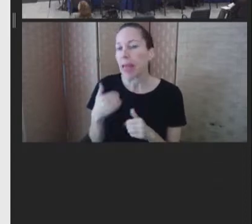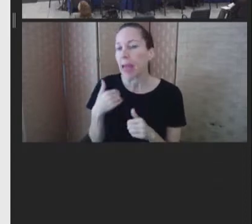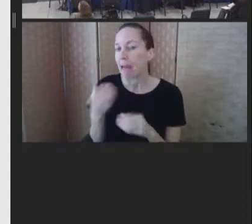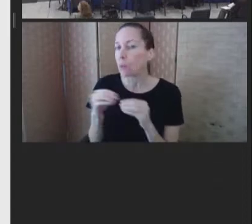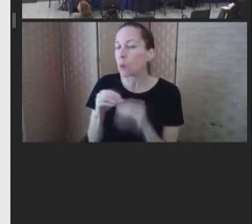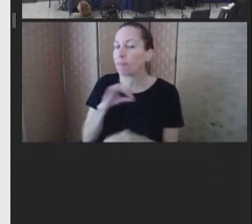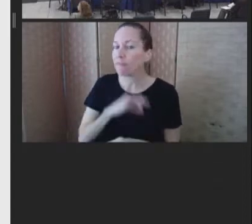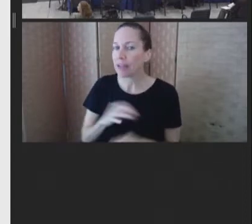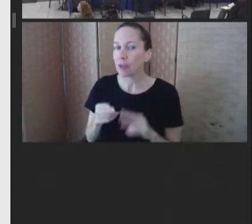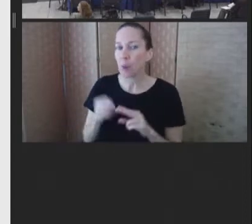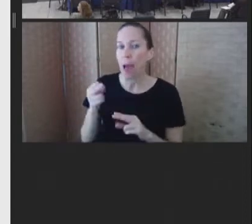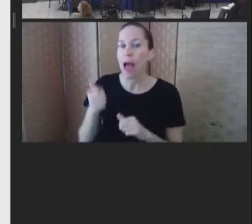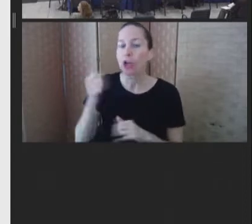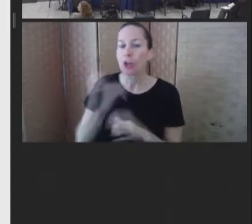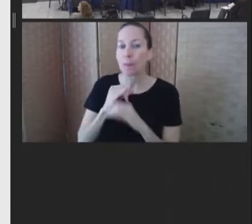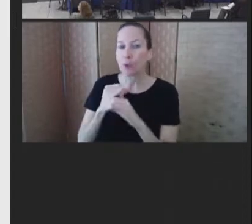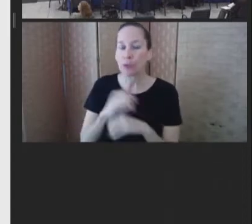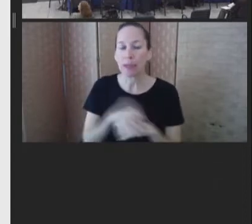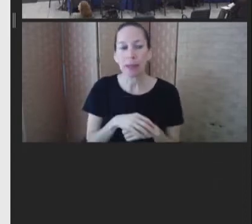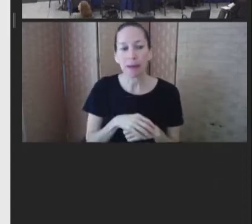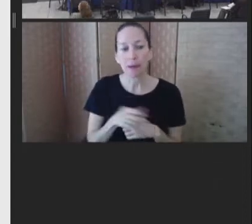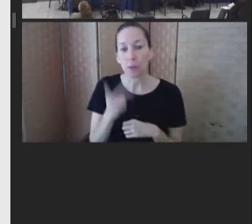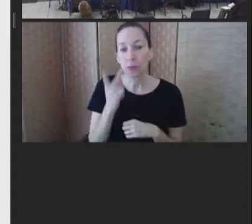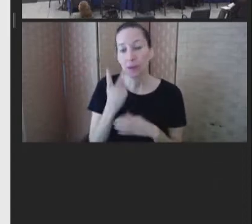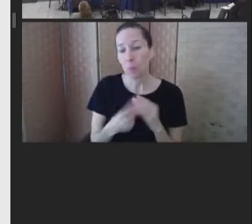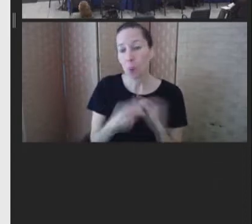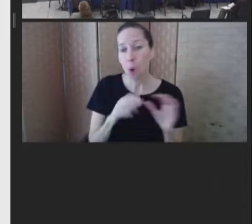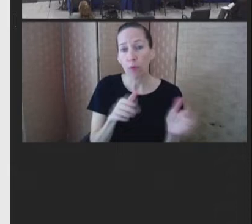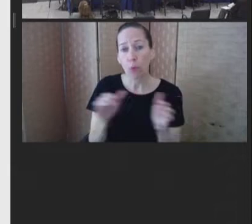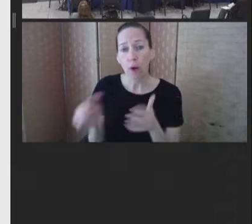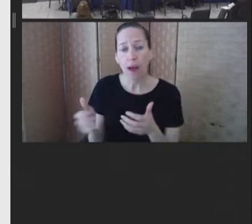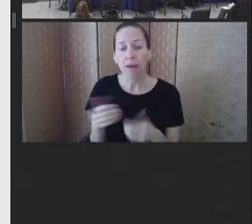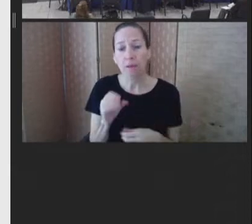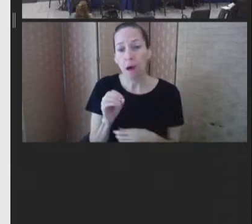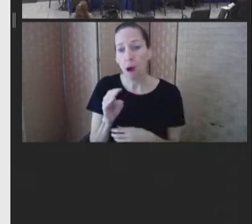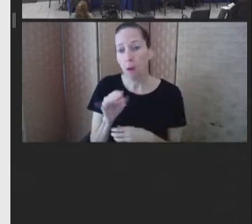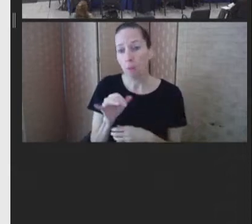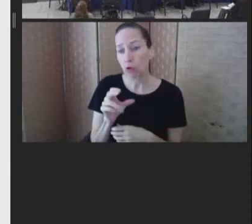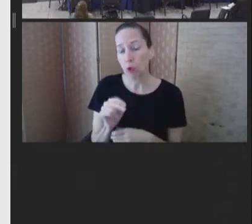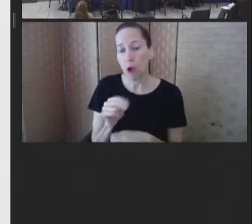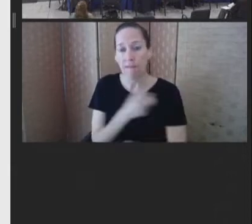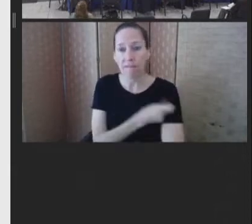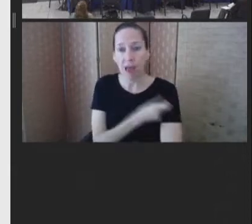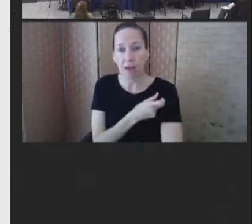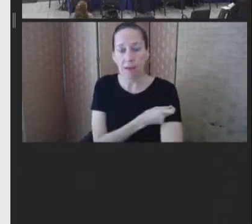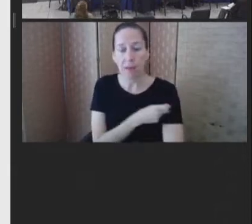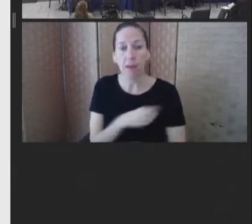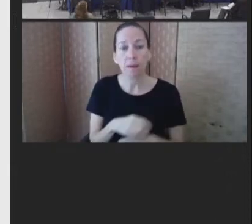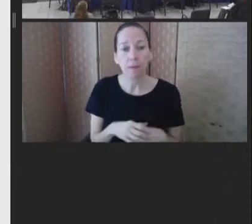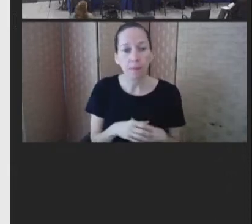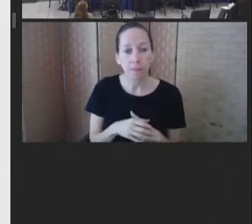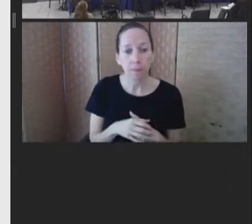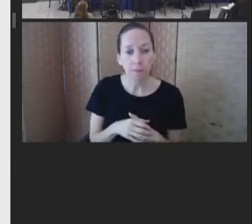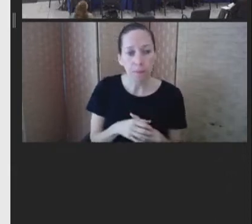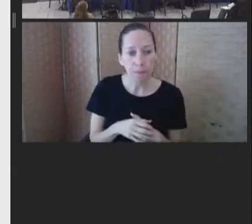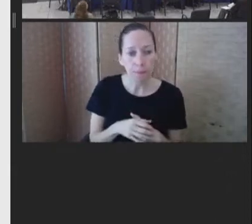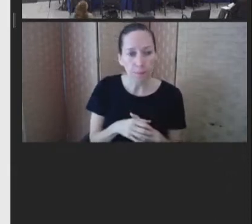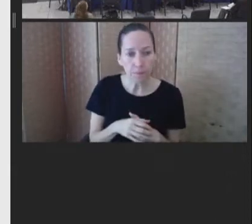for both cohorts, really we had Omicron-containing vaccine lifting titers against BA.1 the most.